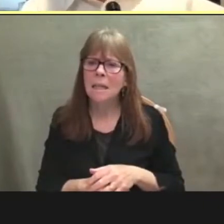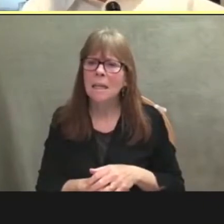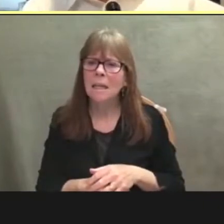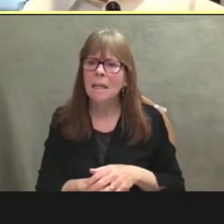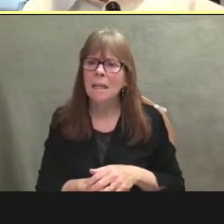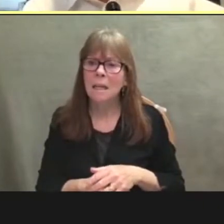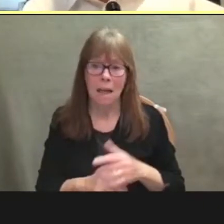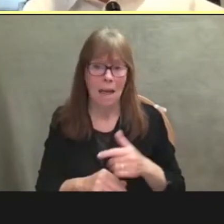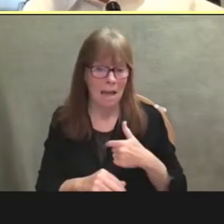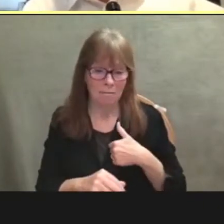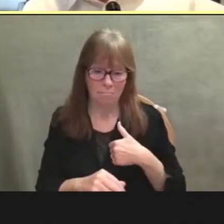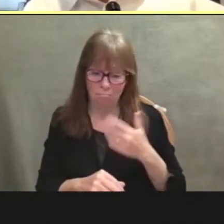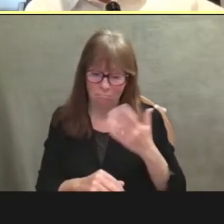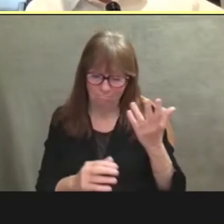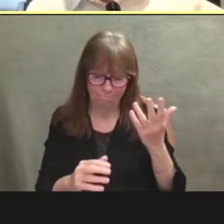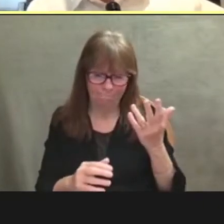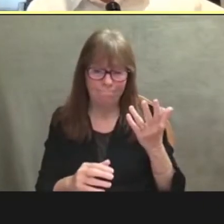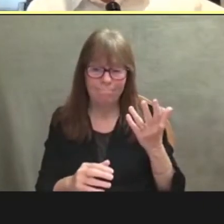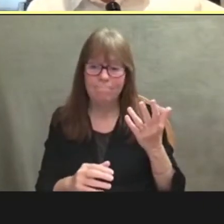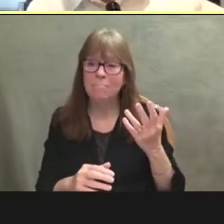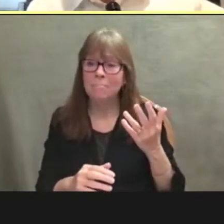And I know a lot—and I get accommodated pretty well.